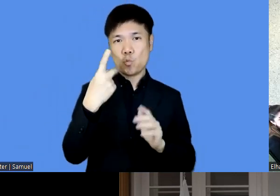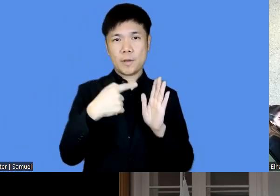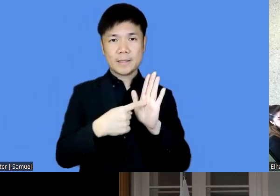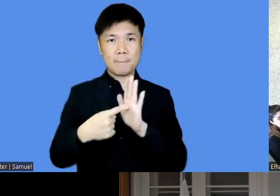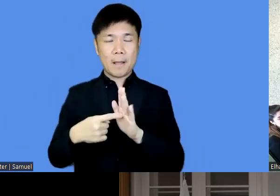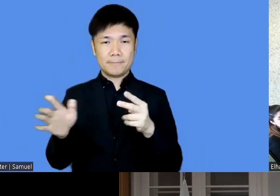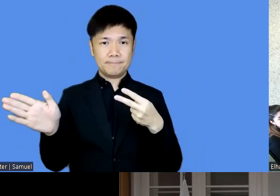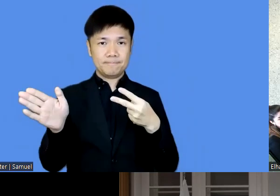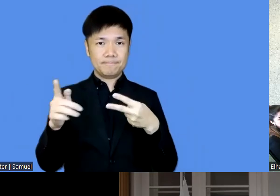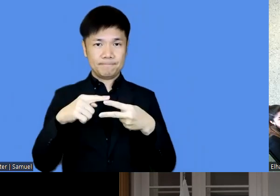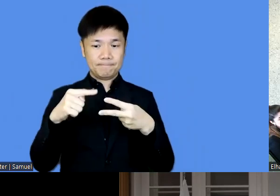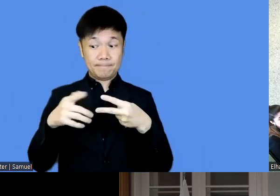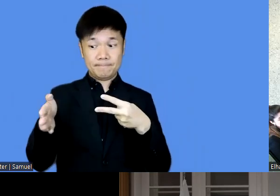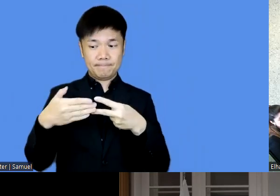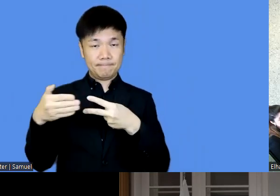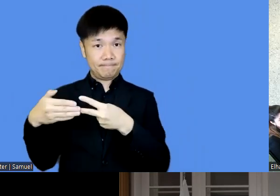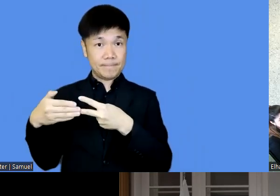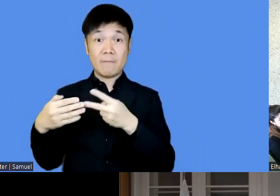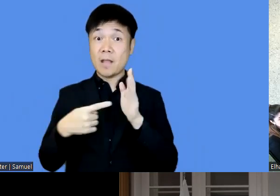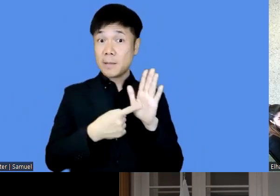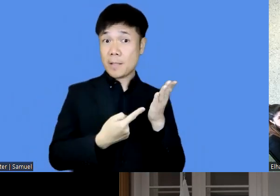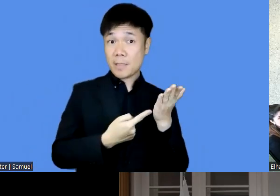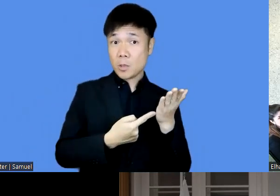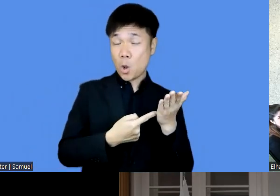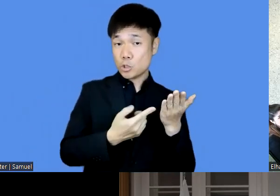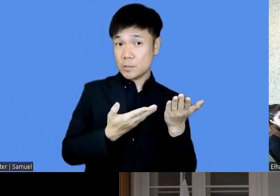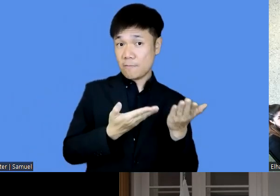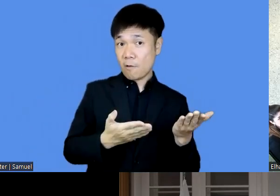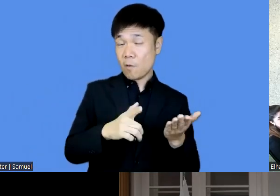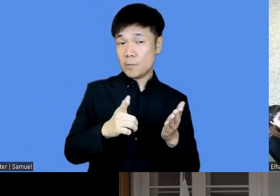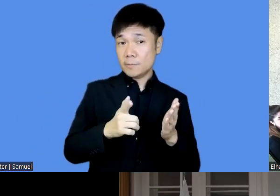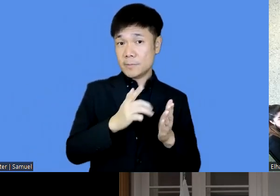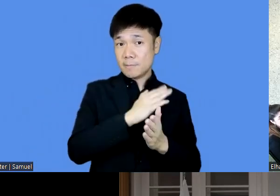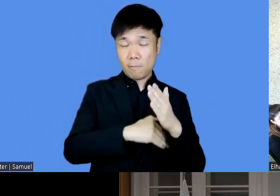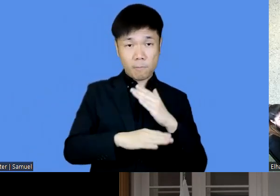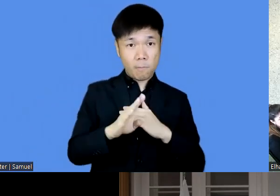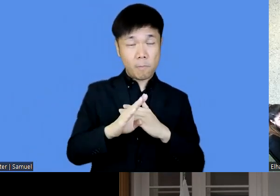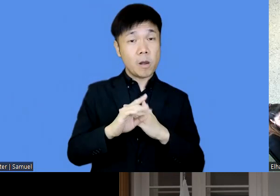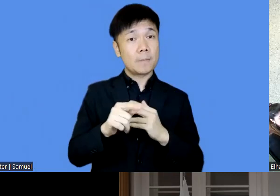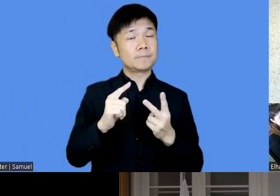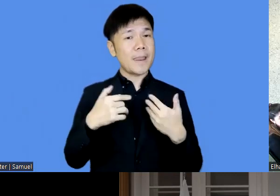For instance the assistive devices people with disabilities need, halt related some